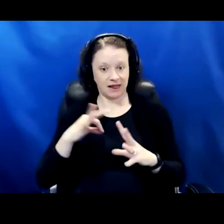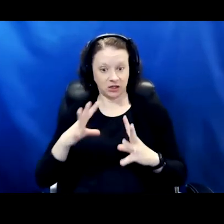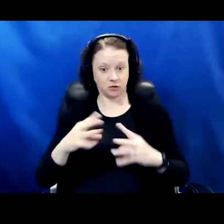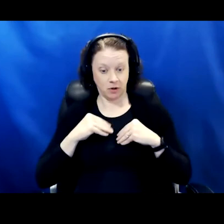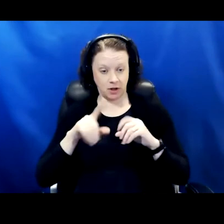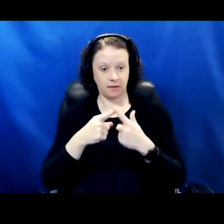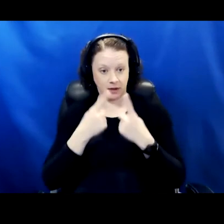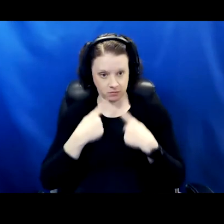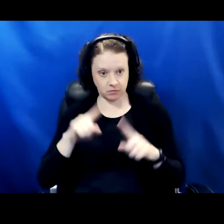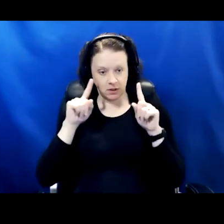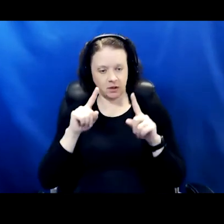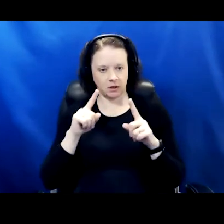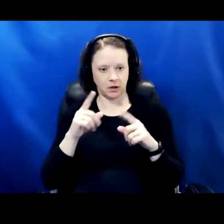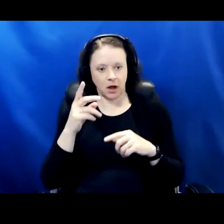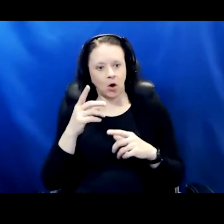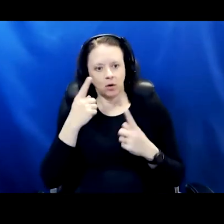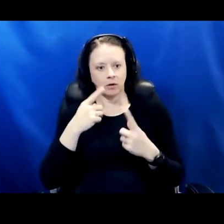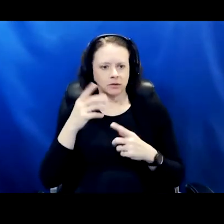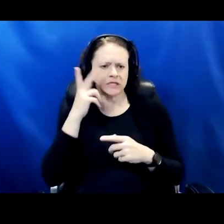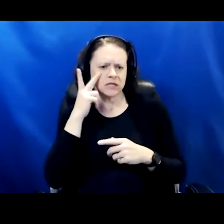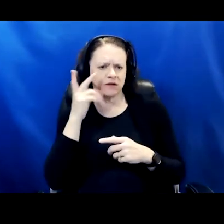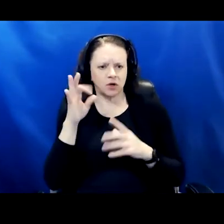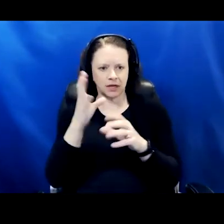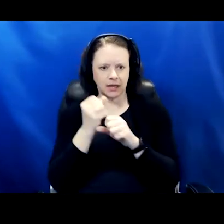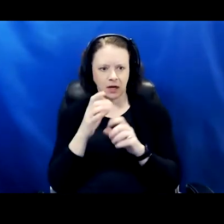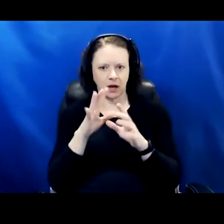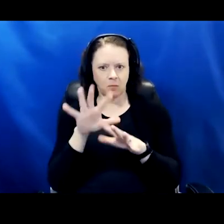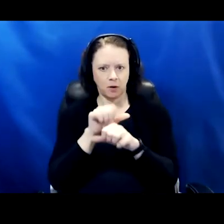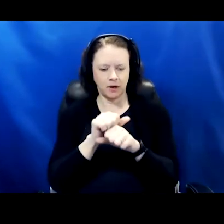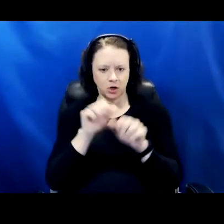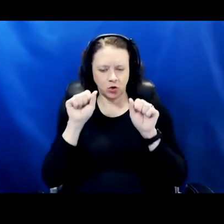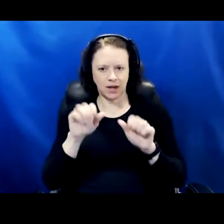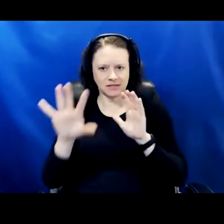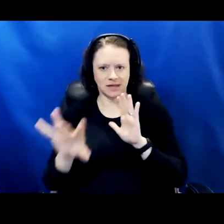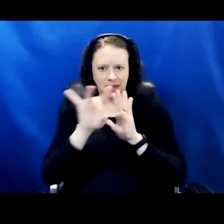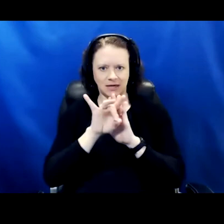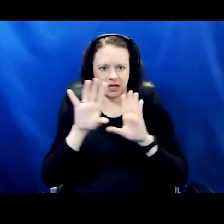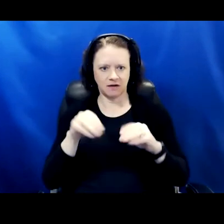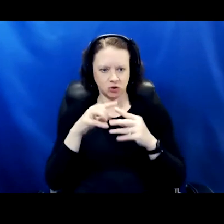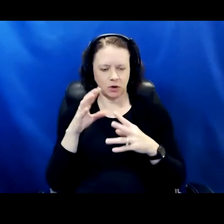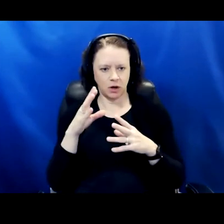let's see if we can get you an appointment, you can select, it gives an option to select two doses